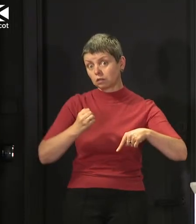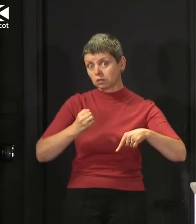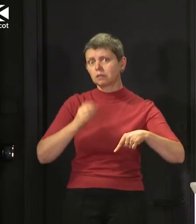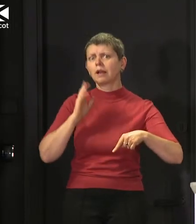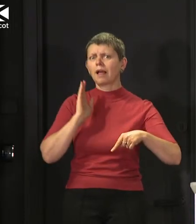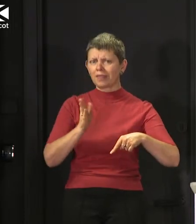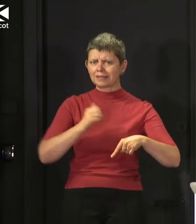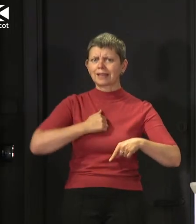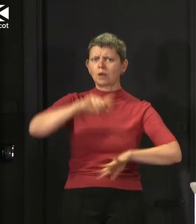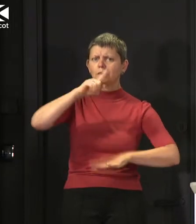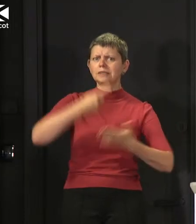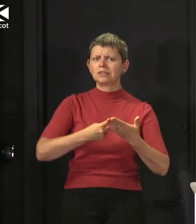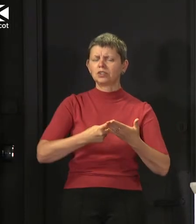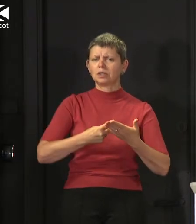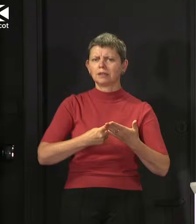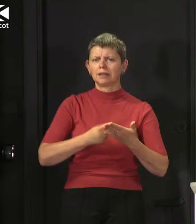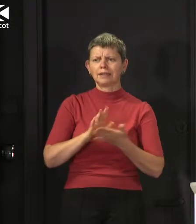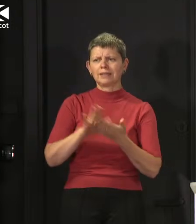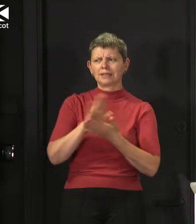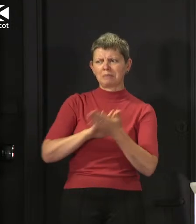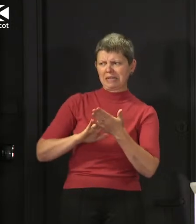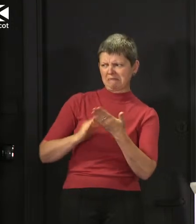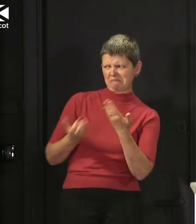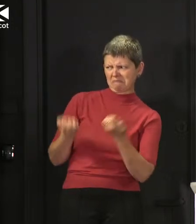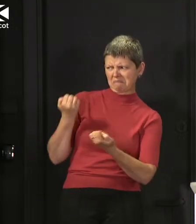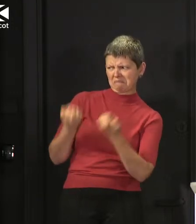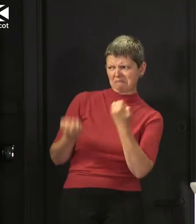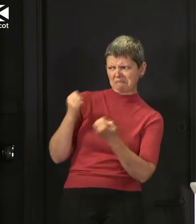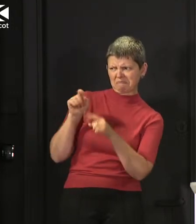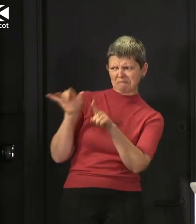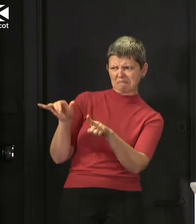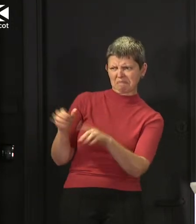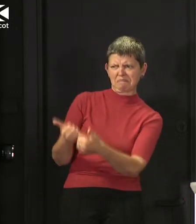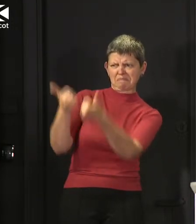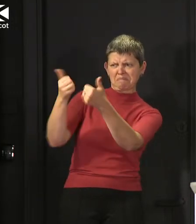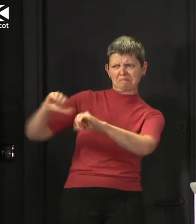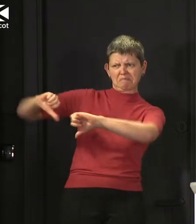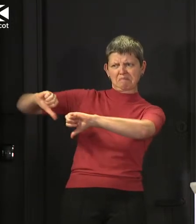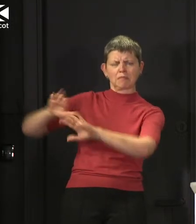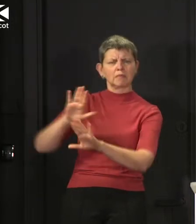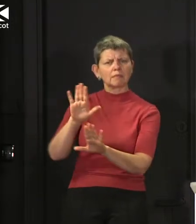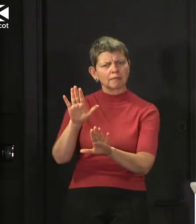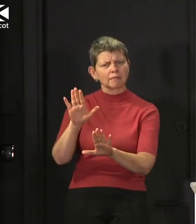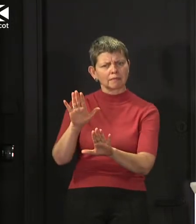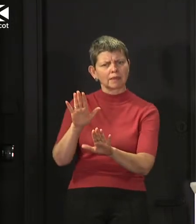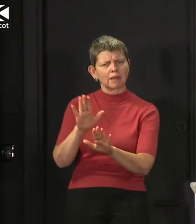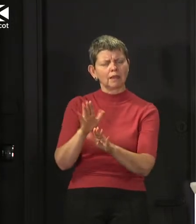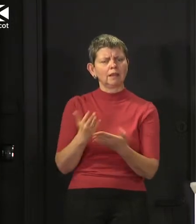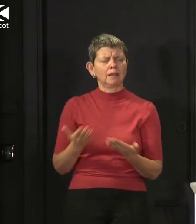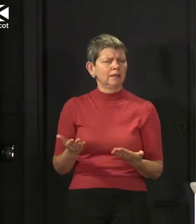do. And it's not a reflection on the individual countries concerned, just those who are, Well,